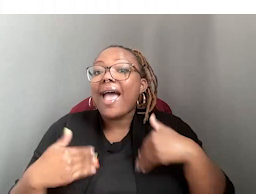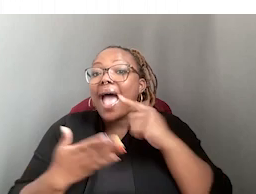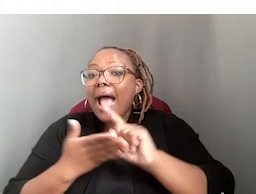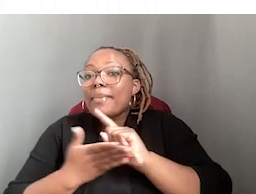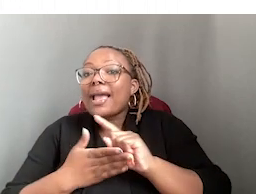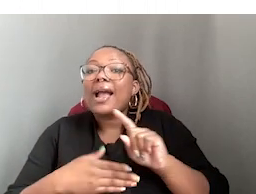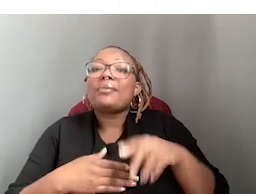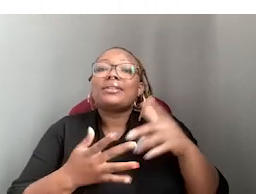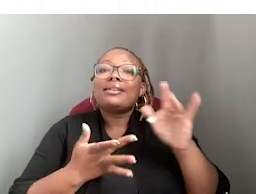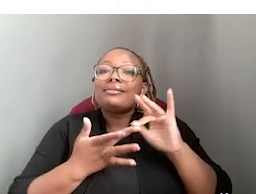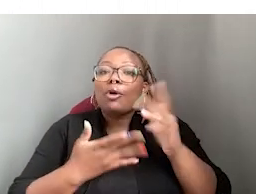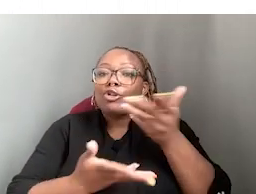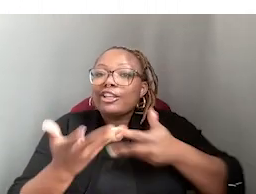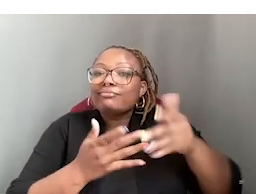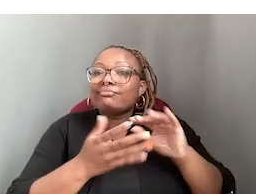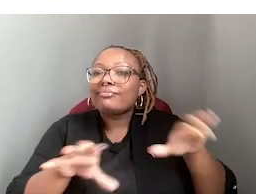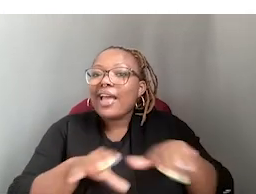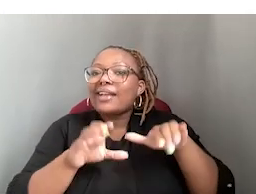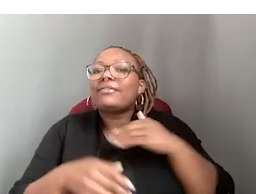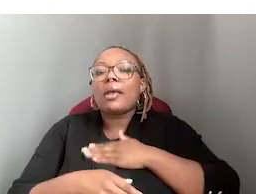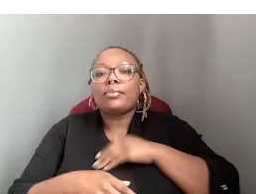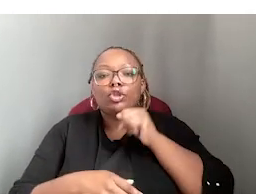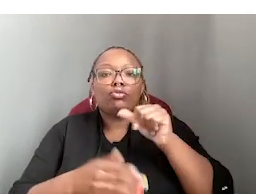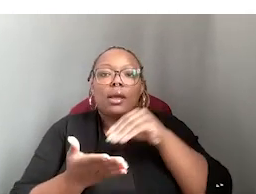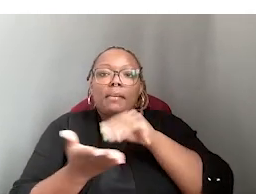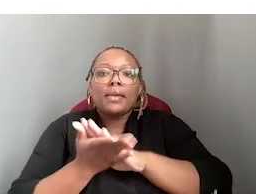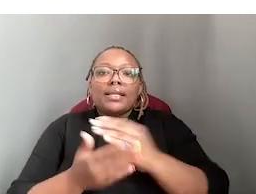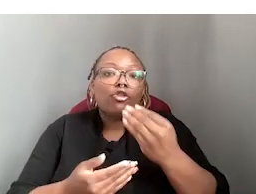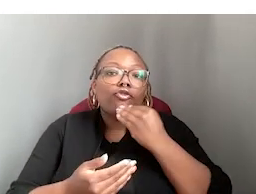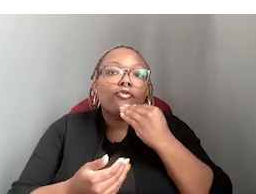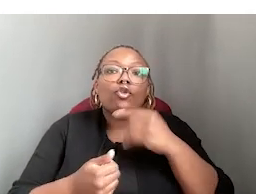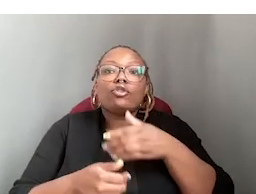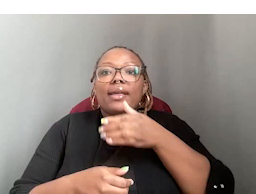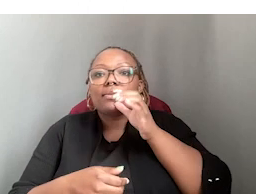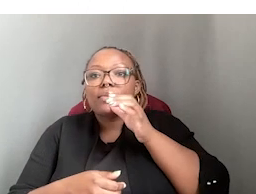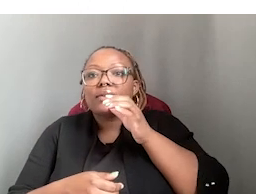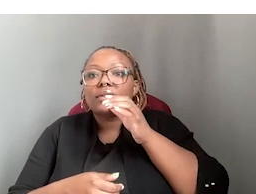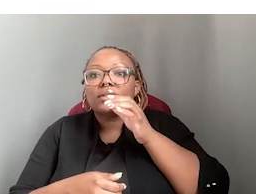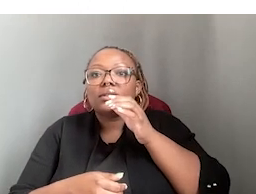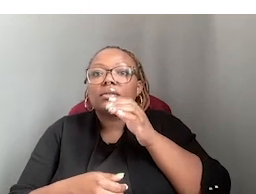Please do not put food, and beverages, and alcohol on NSF awards .